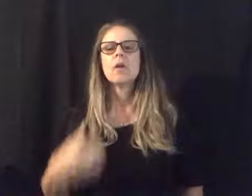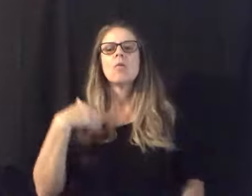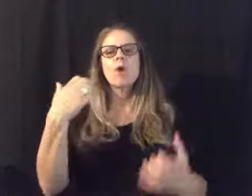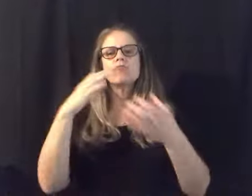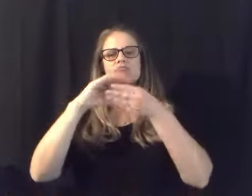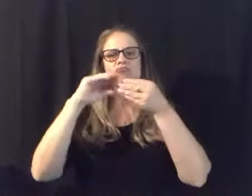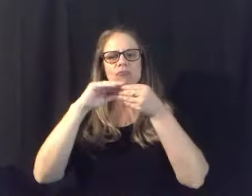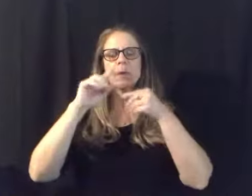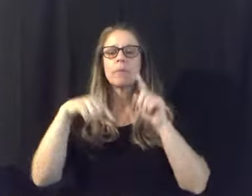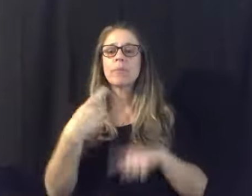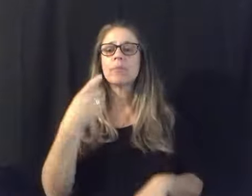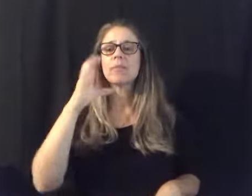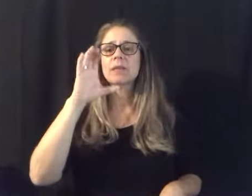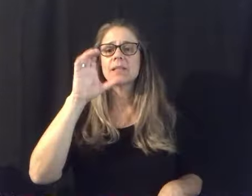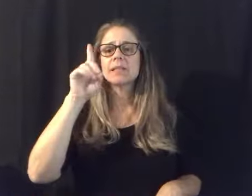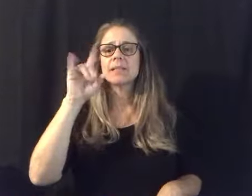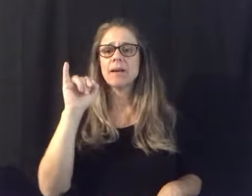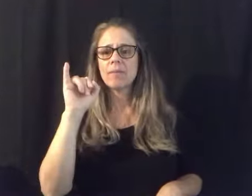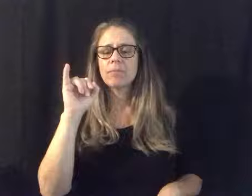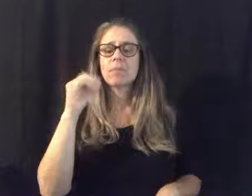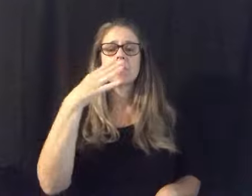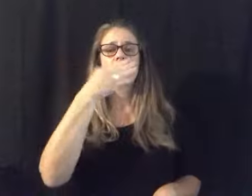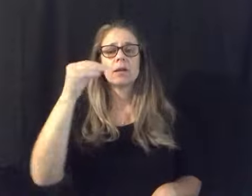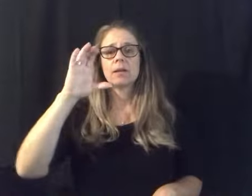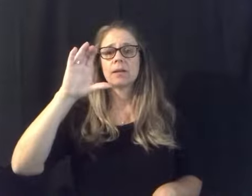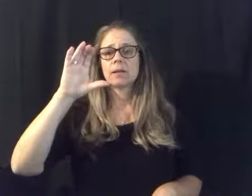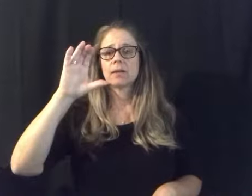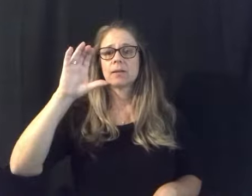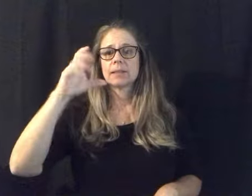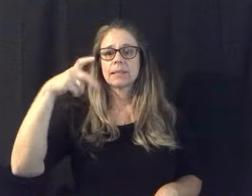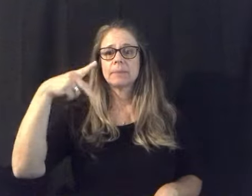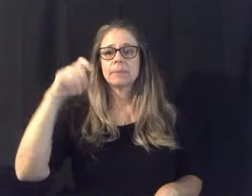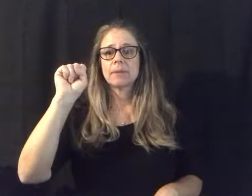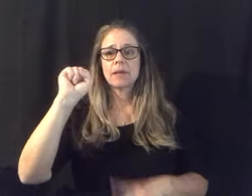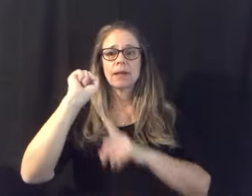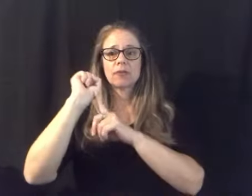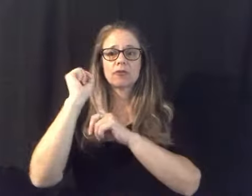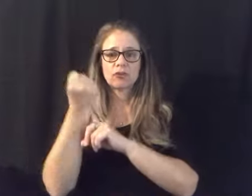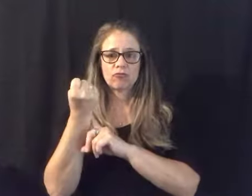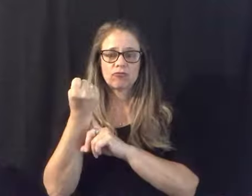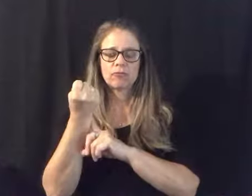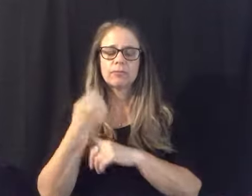I am going to talk about how a CDI works relating to CPS cases.